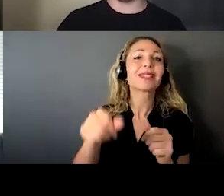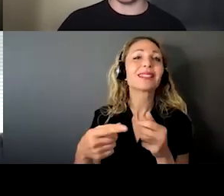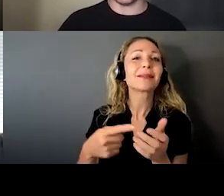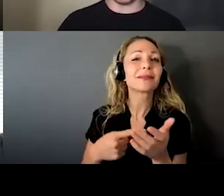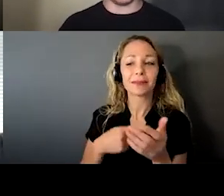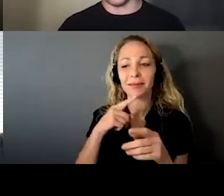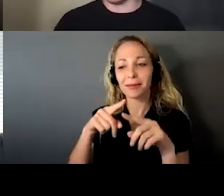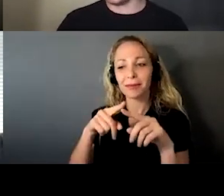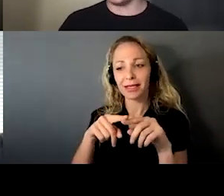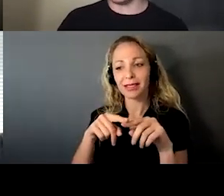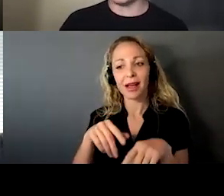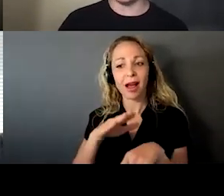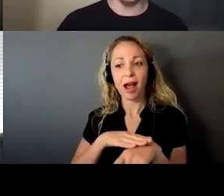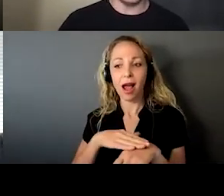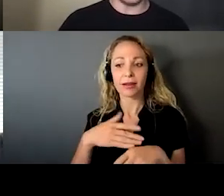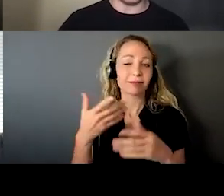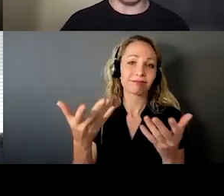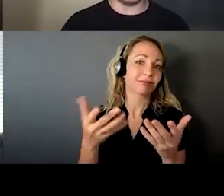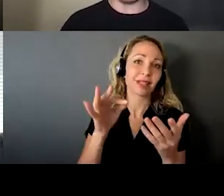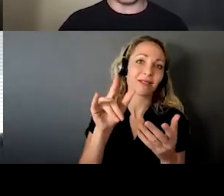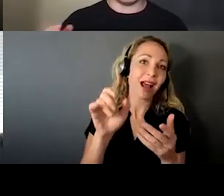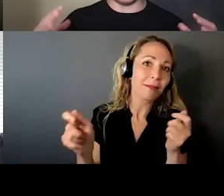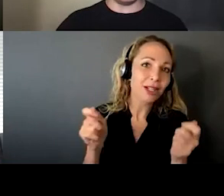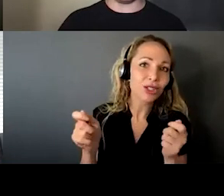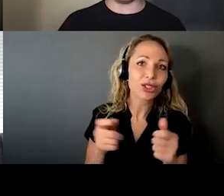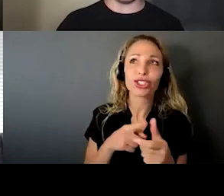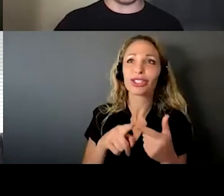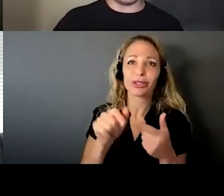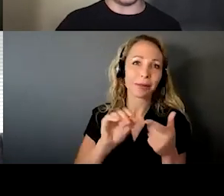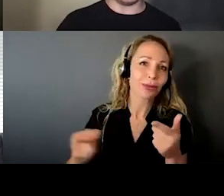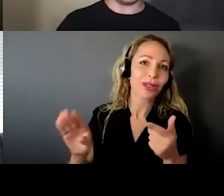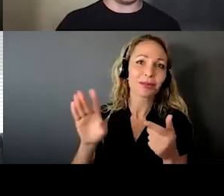BUT THE ONLY THING STORED ON THE SAY IF A CONTACT FILLS